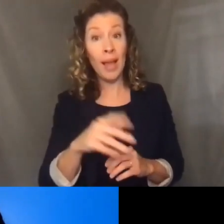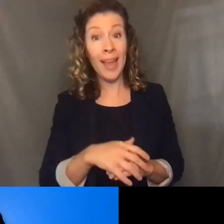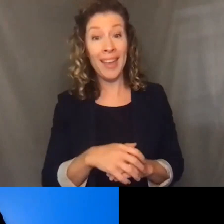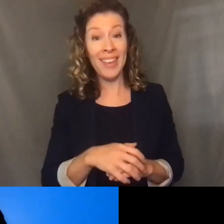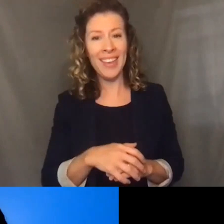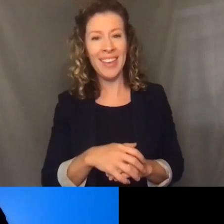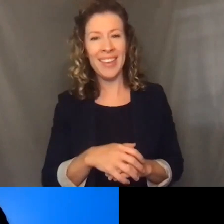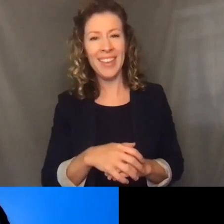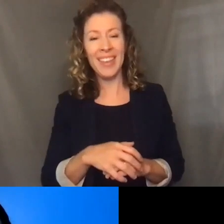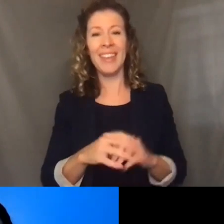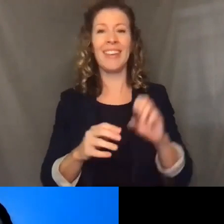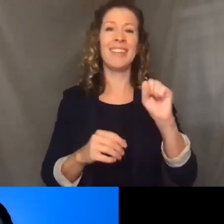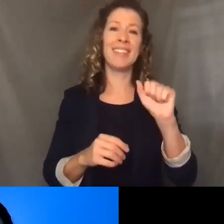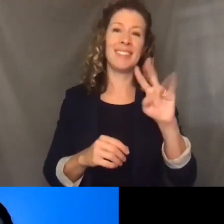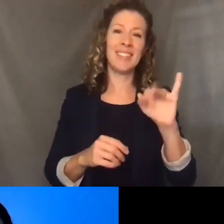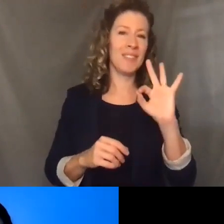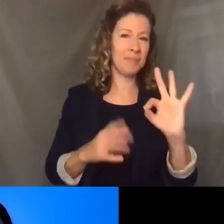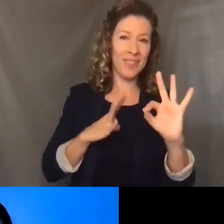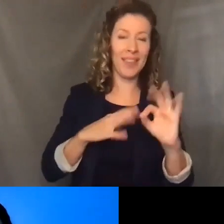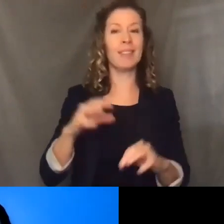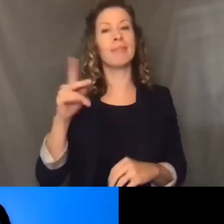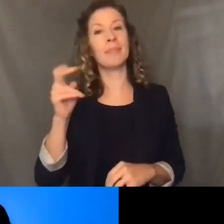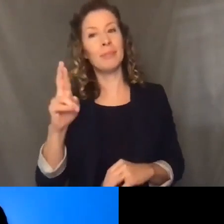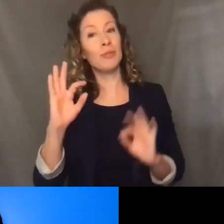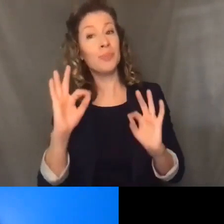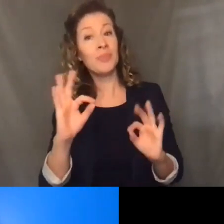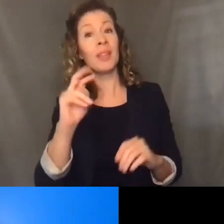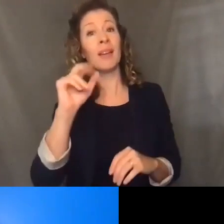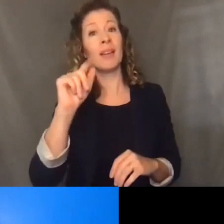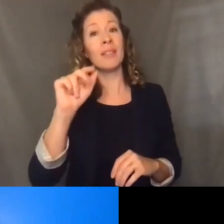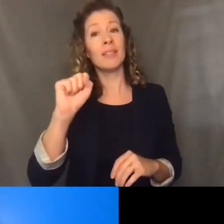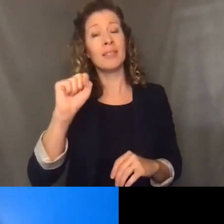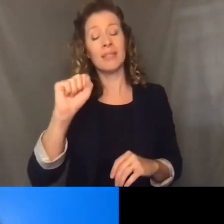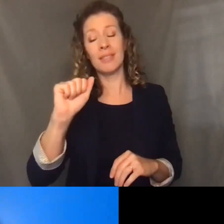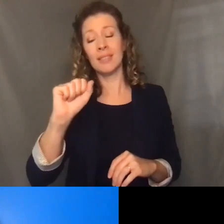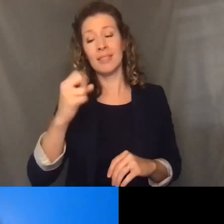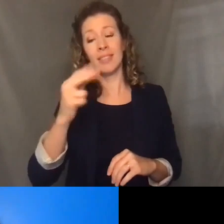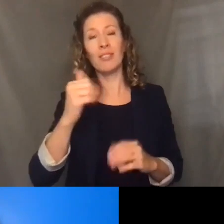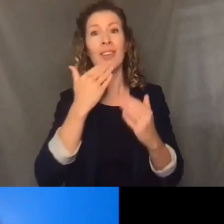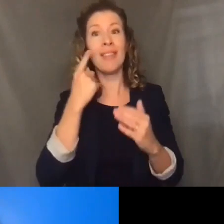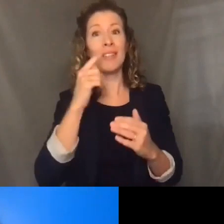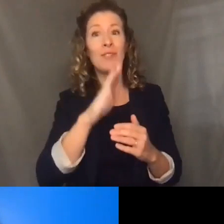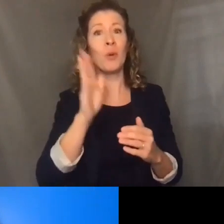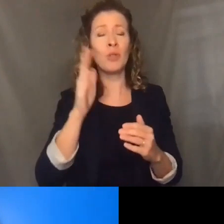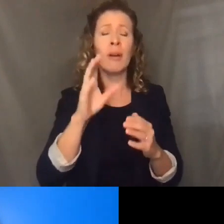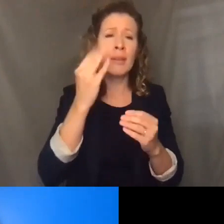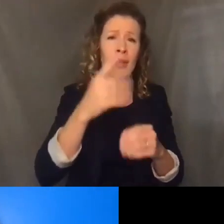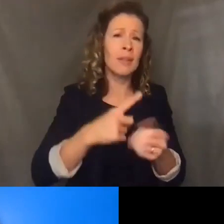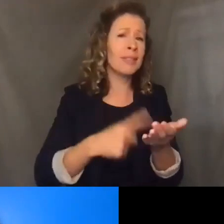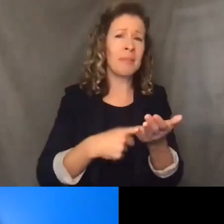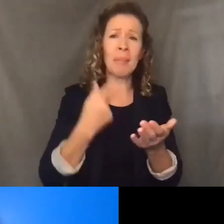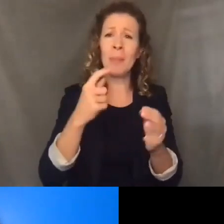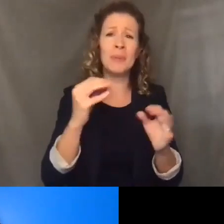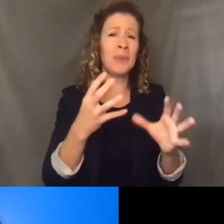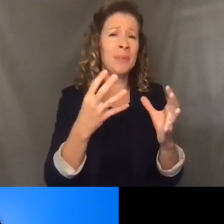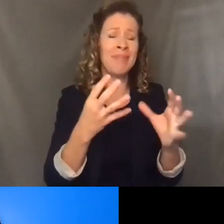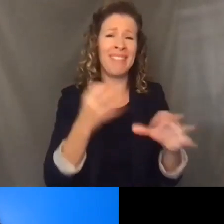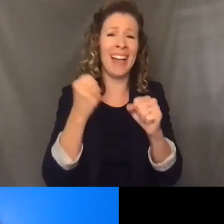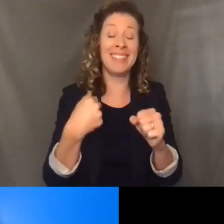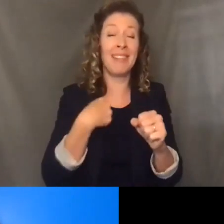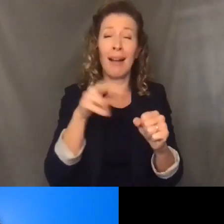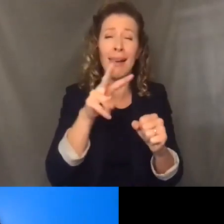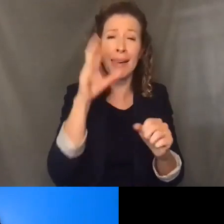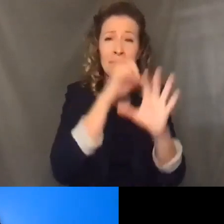Peter: great natasha thank you very much for your talk though it was sometimes it was a little bit too fast so i couldn't get all the things i wanted